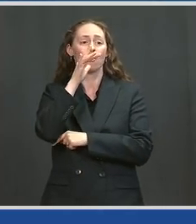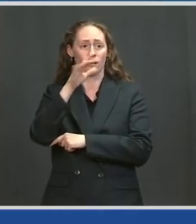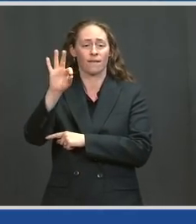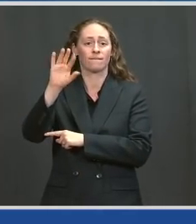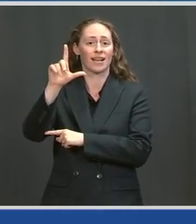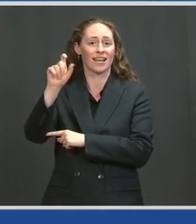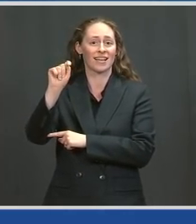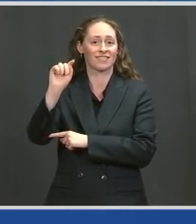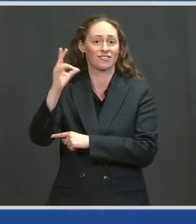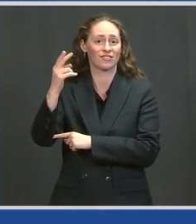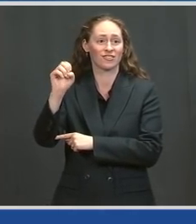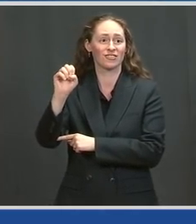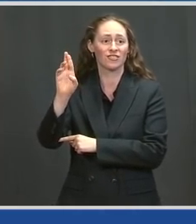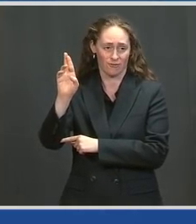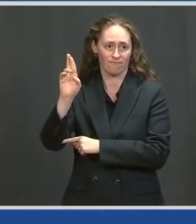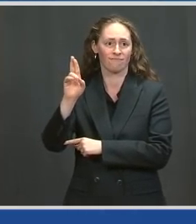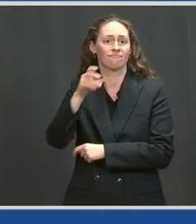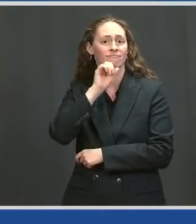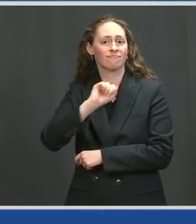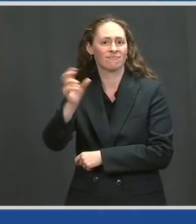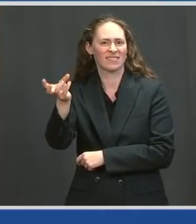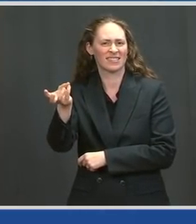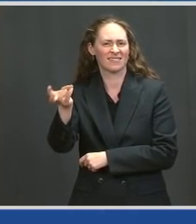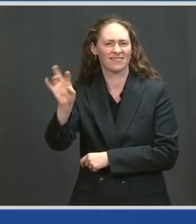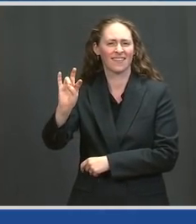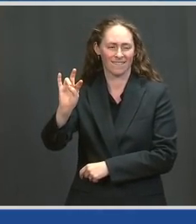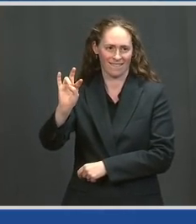And her brother, her brother Van Ellis